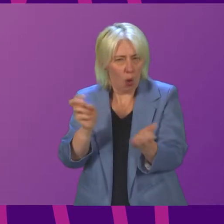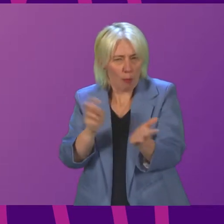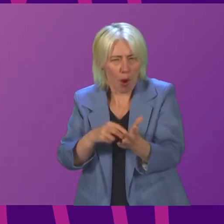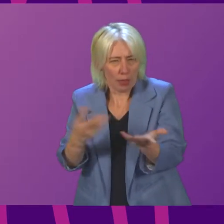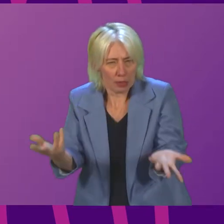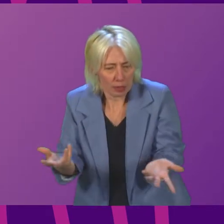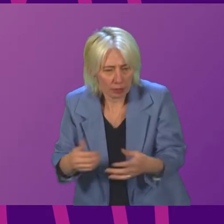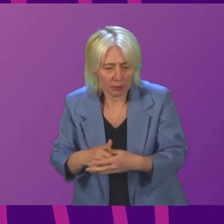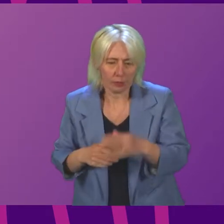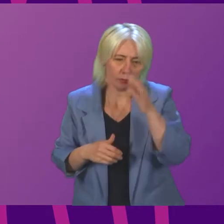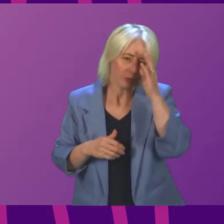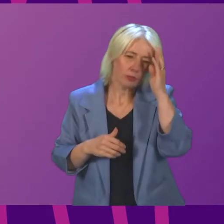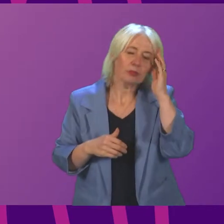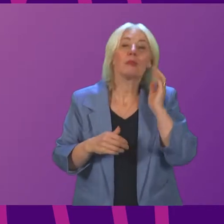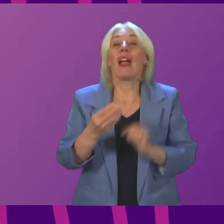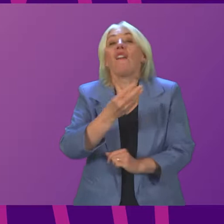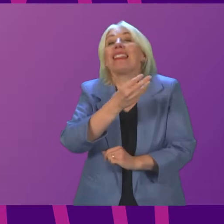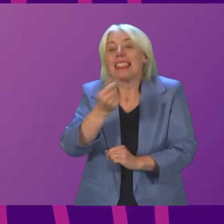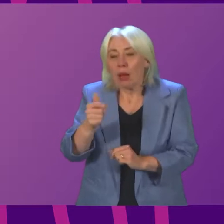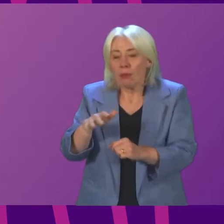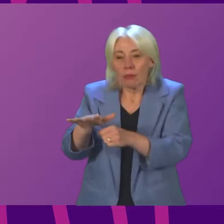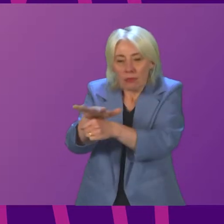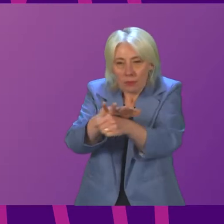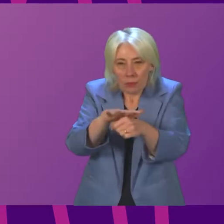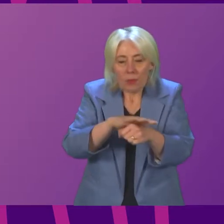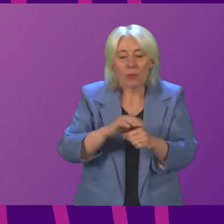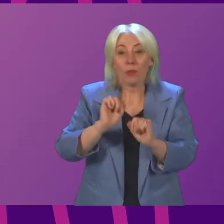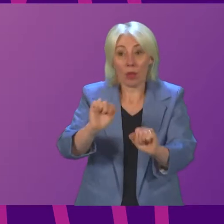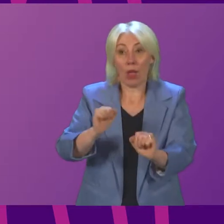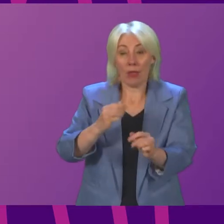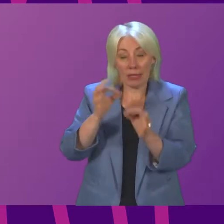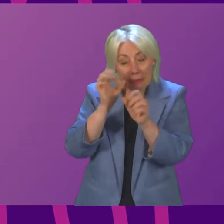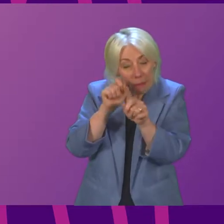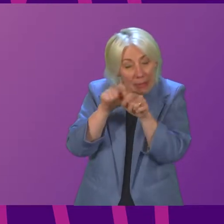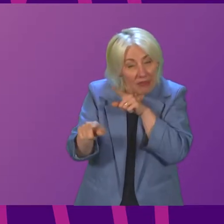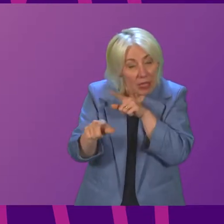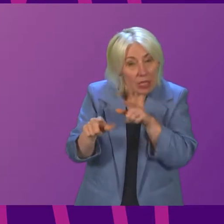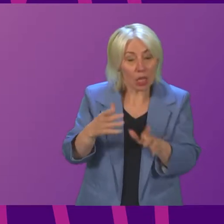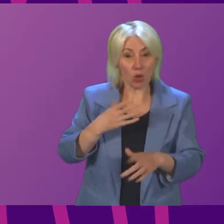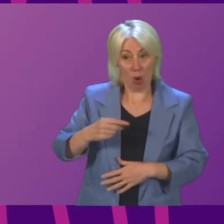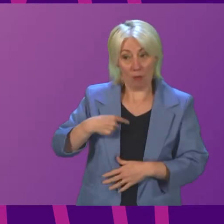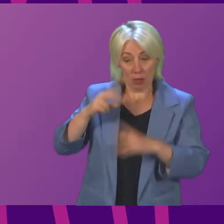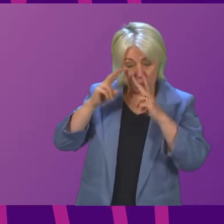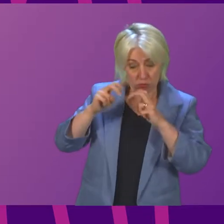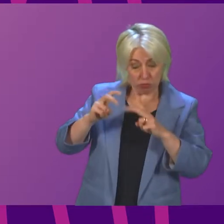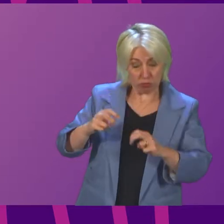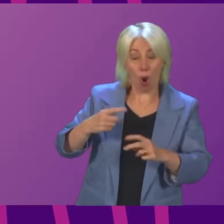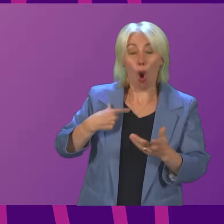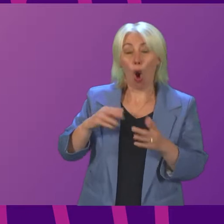Again, if there are particular constituency cases that Gillian Martin or any member would like me or the local health board to look at, I ask them please to get in touch.